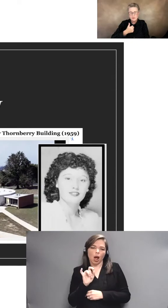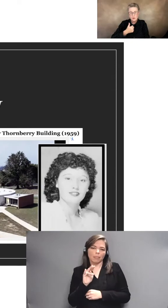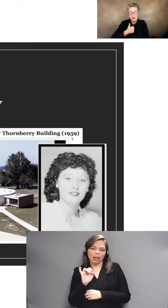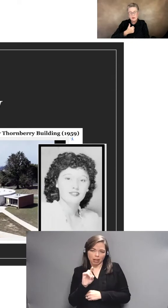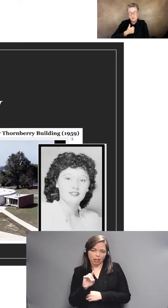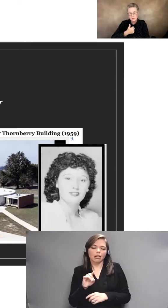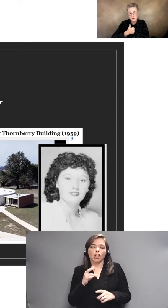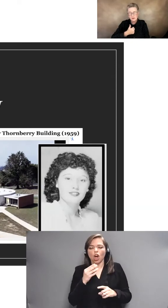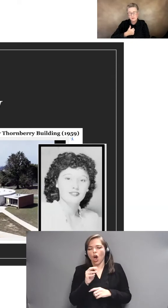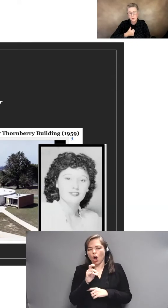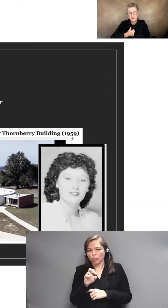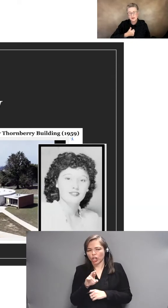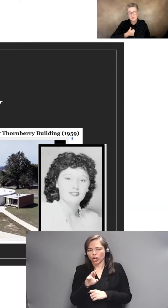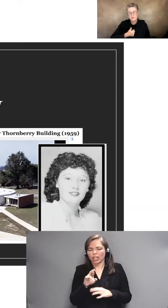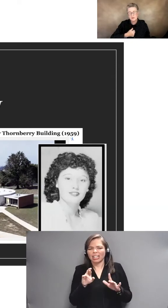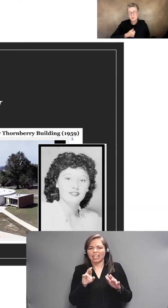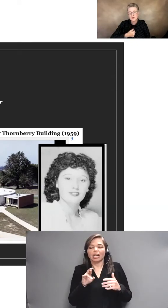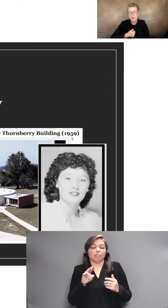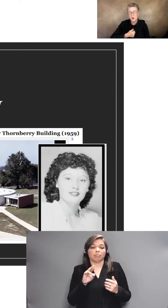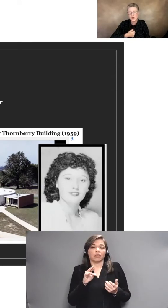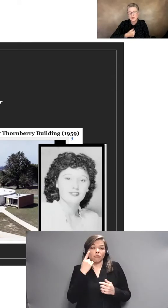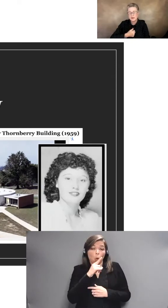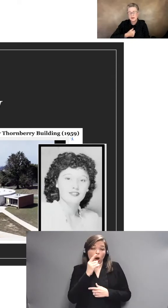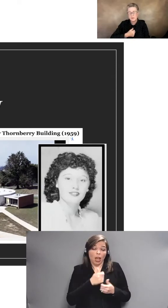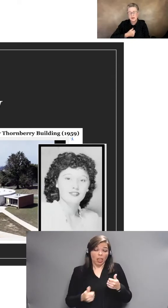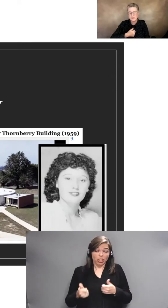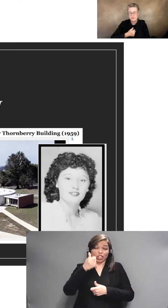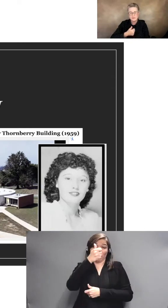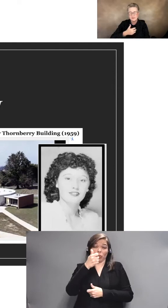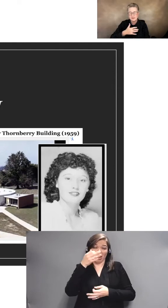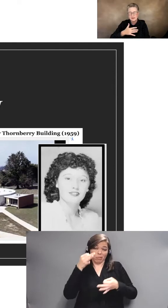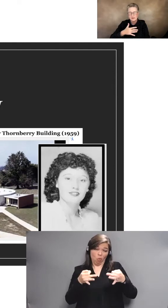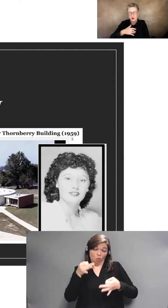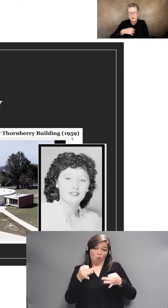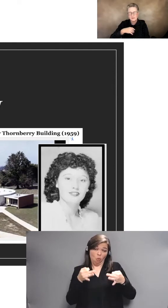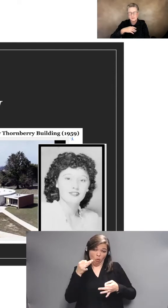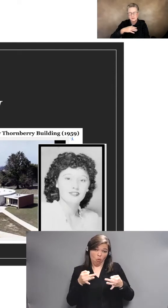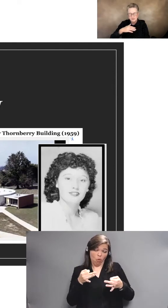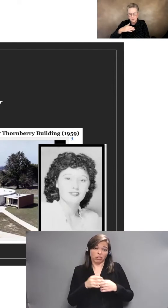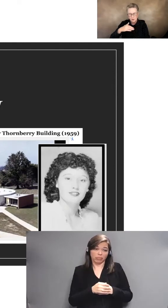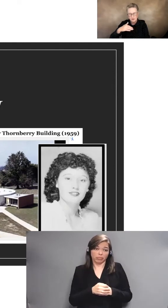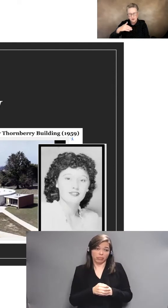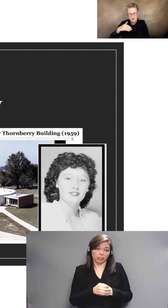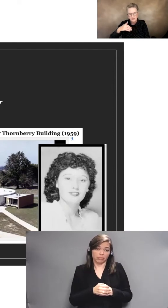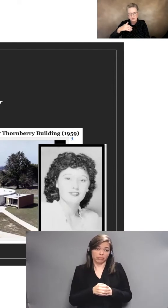the Supreme Court but he never made it, he didn't get nominated, you know, voted in